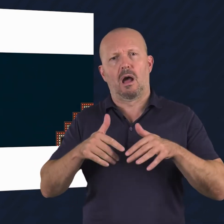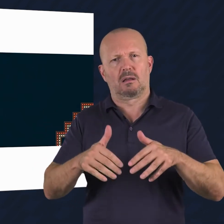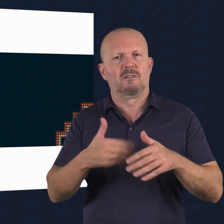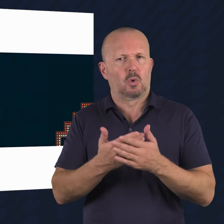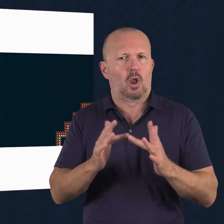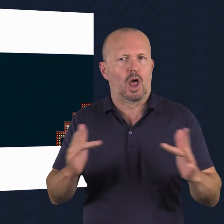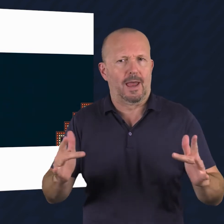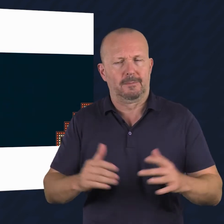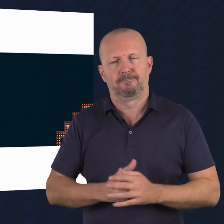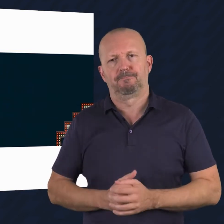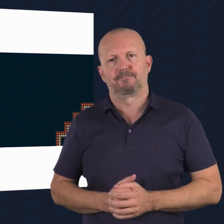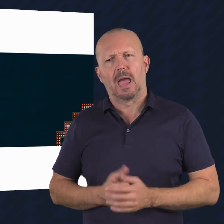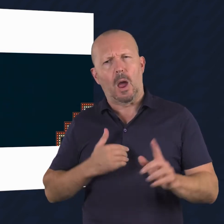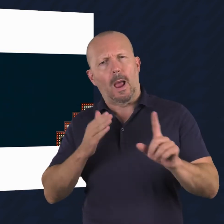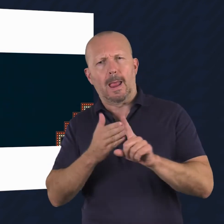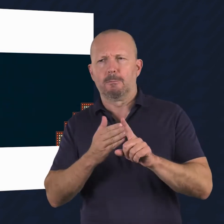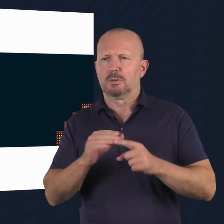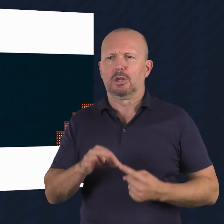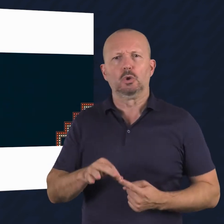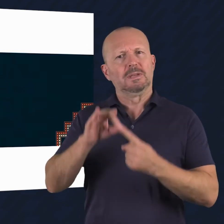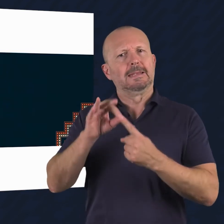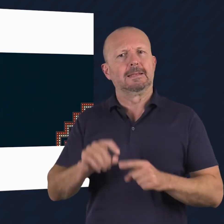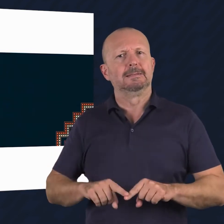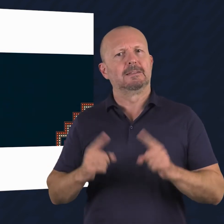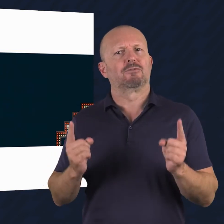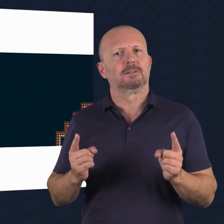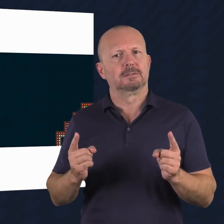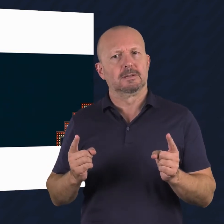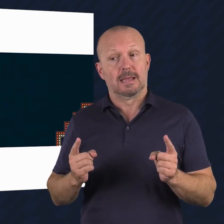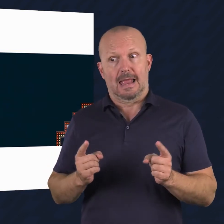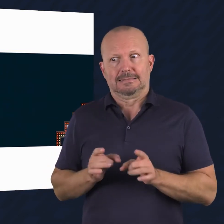We sought to be different and unique, and from this, it started with the name.